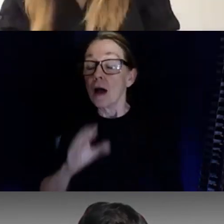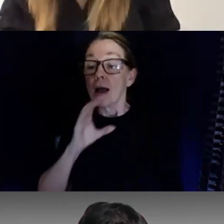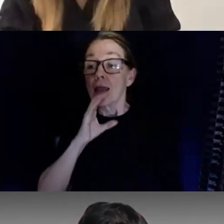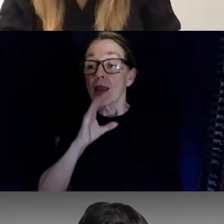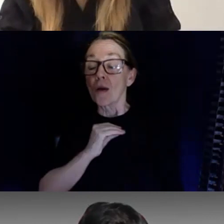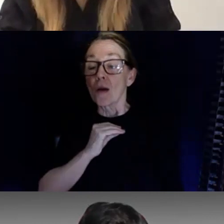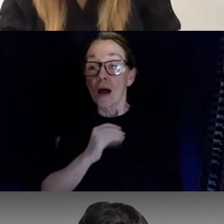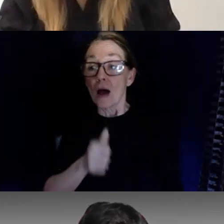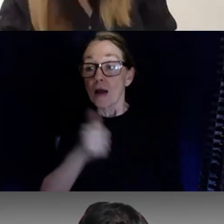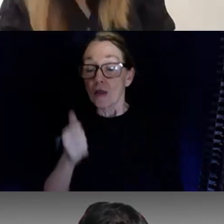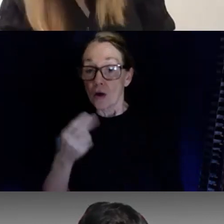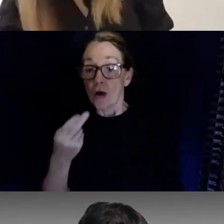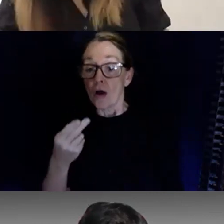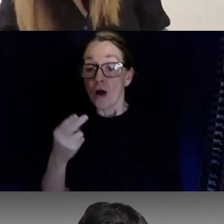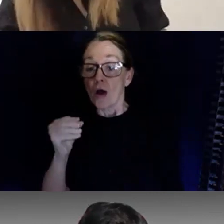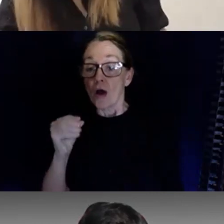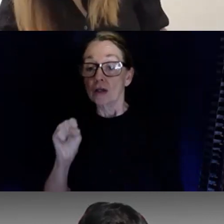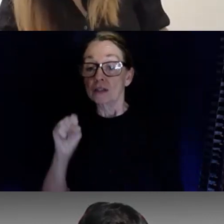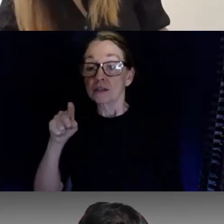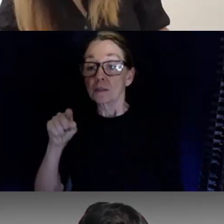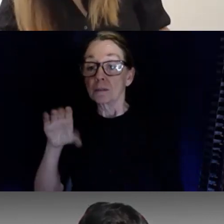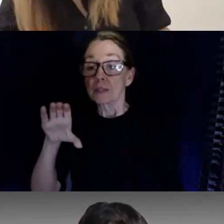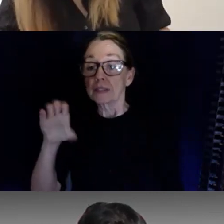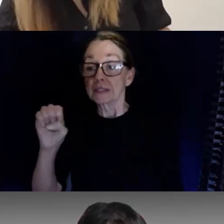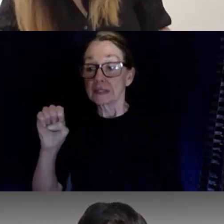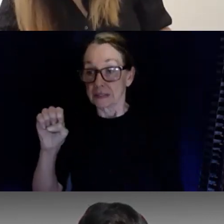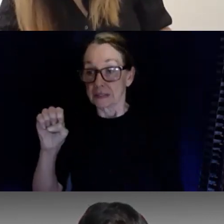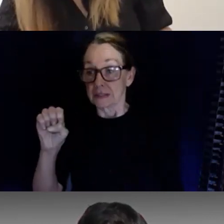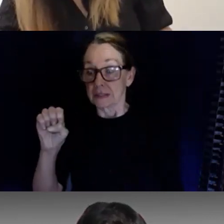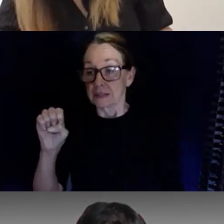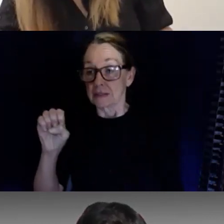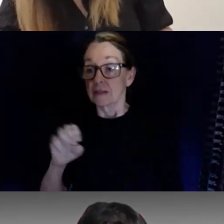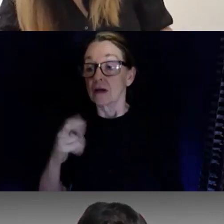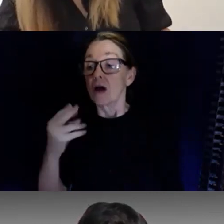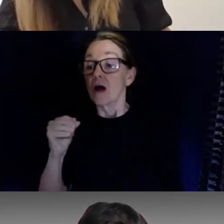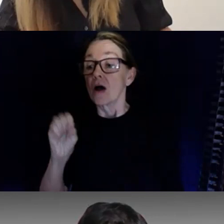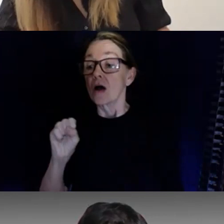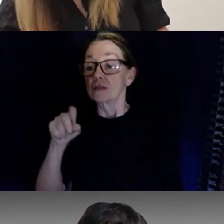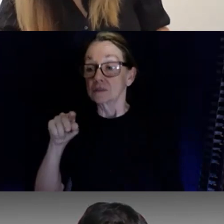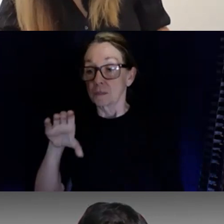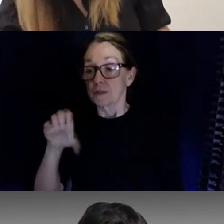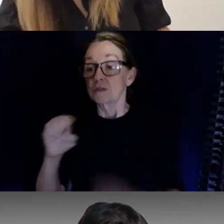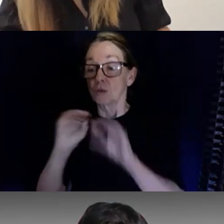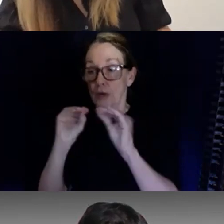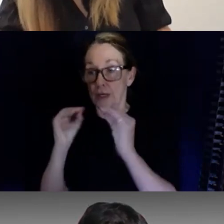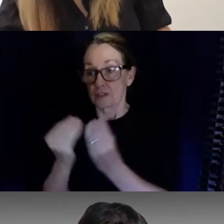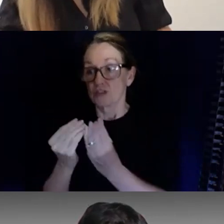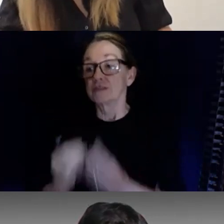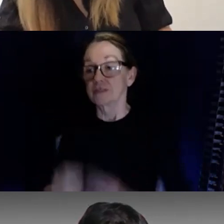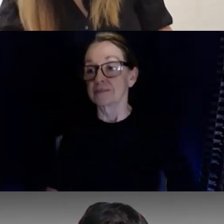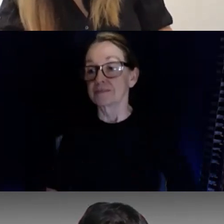YES. THANK YOU, MICHELLE.